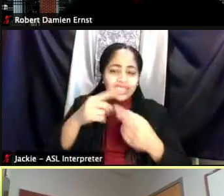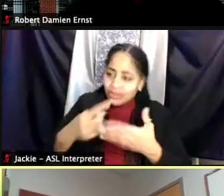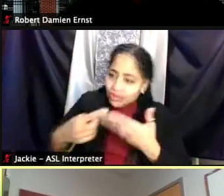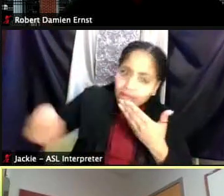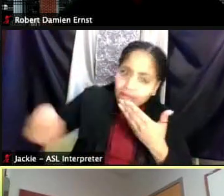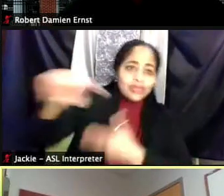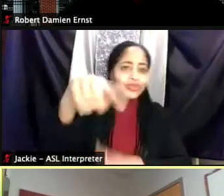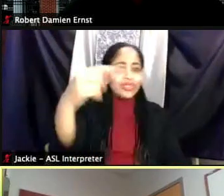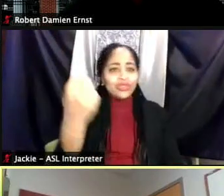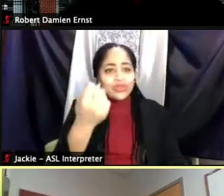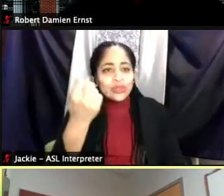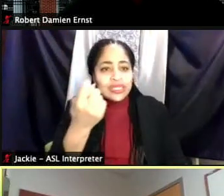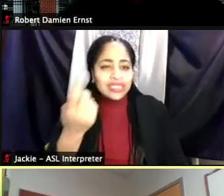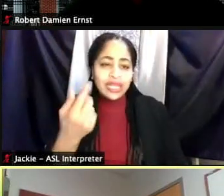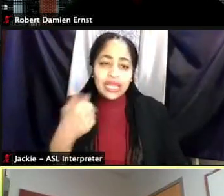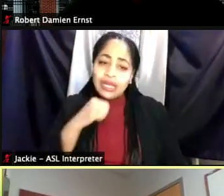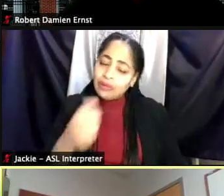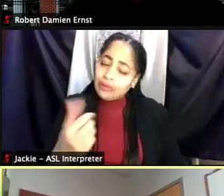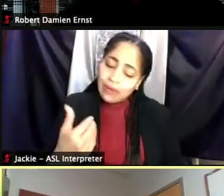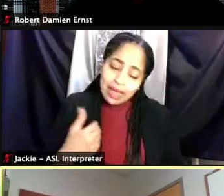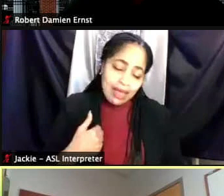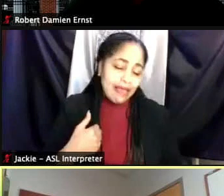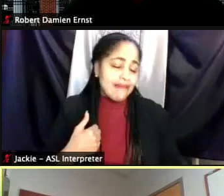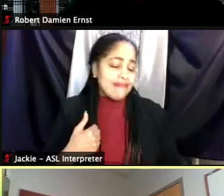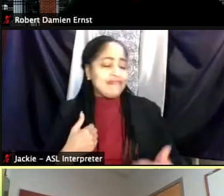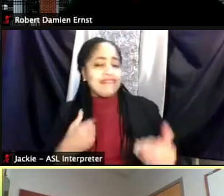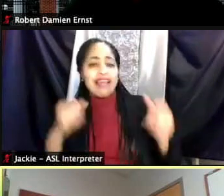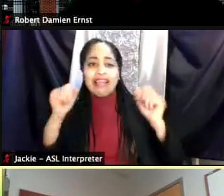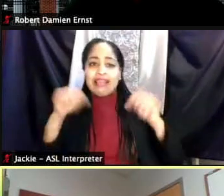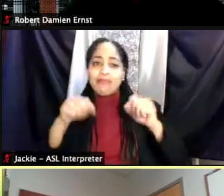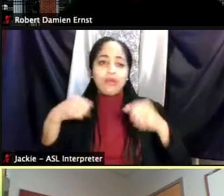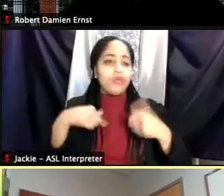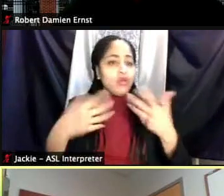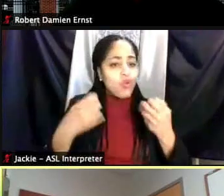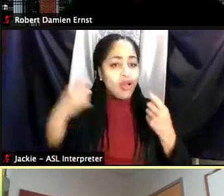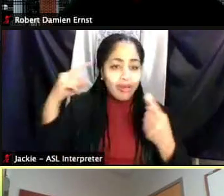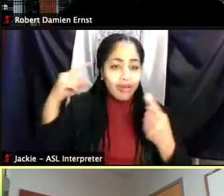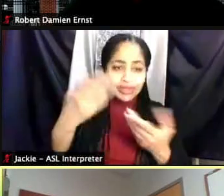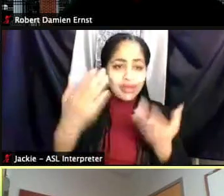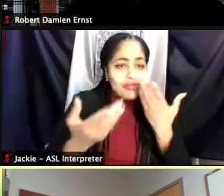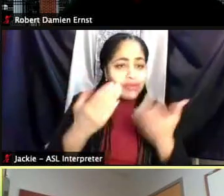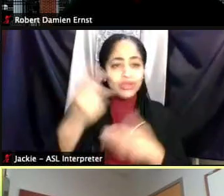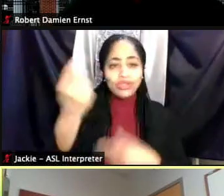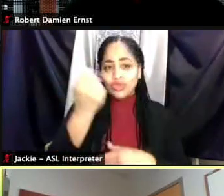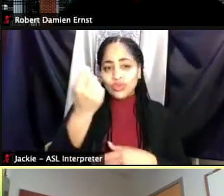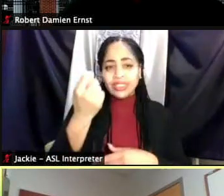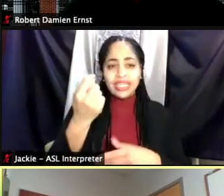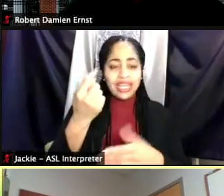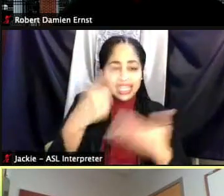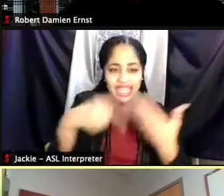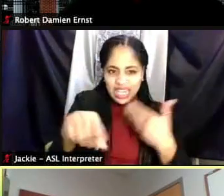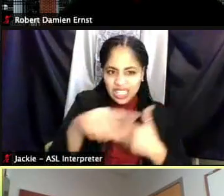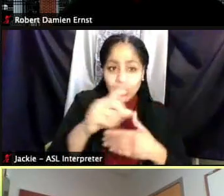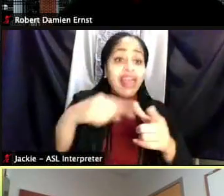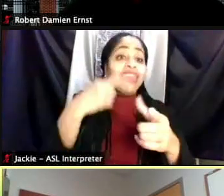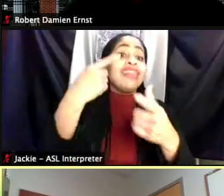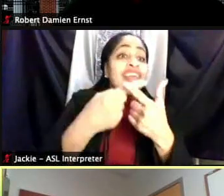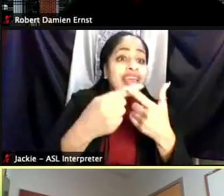So we won't have the capabilities that we want until about Tuesday of next week. And then even then we may not have